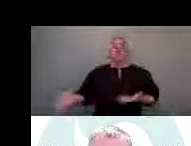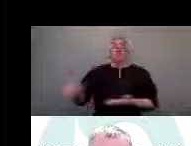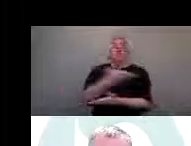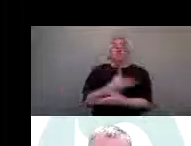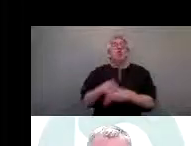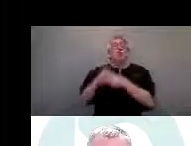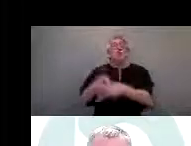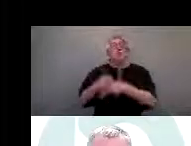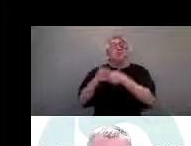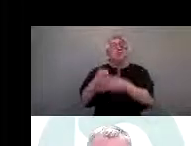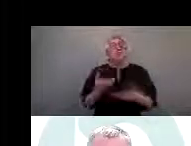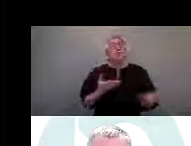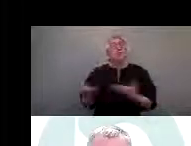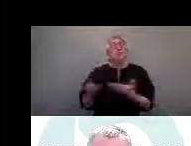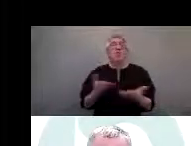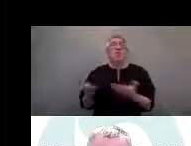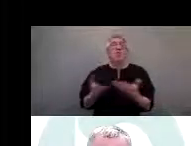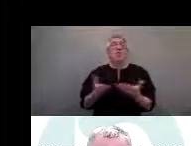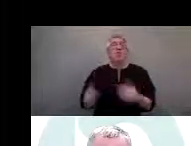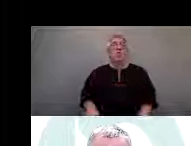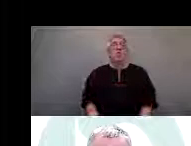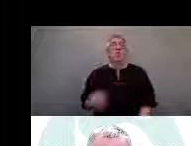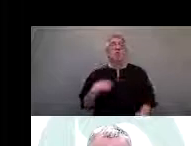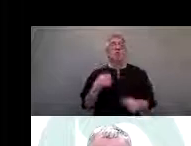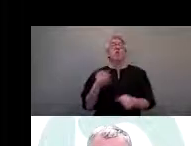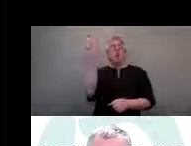profession, as well as freelance consultant in the field of social care